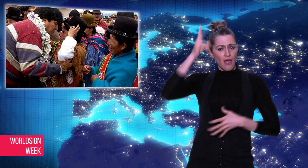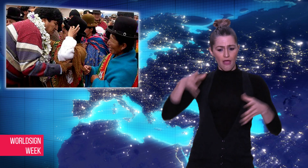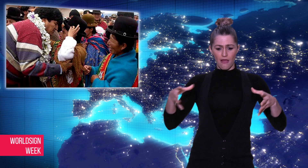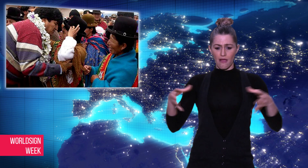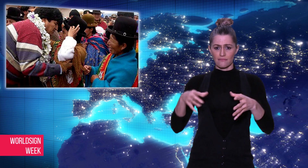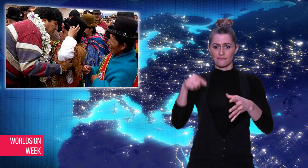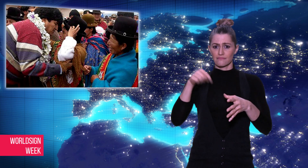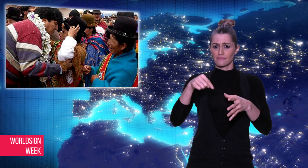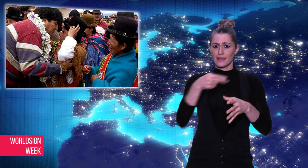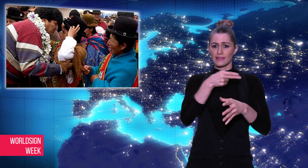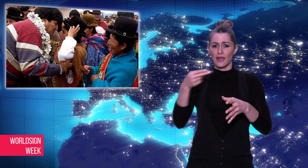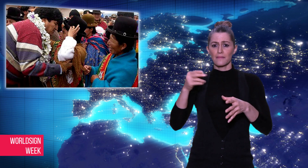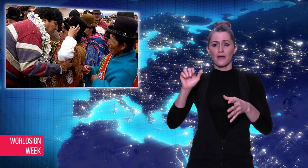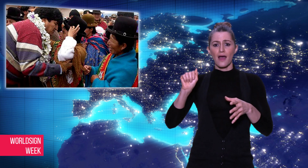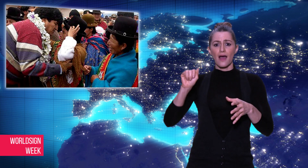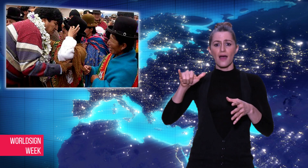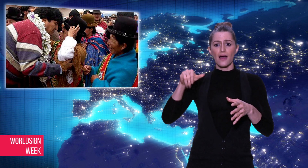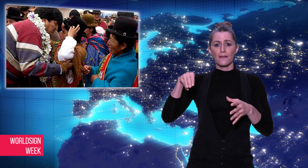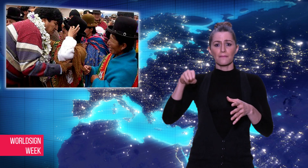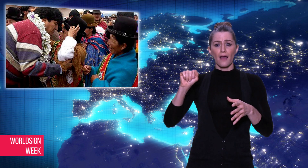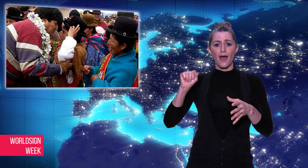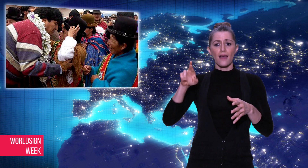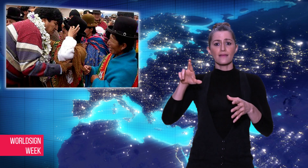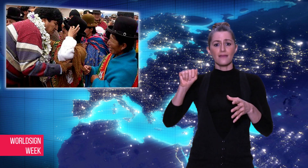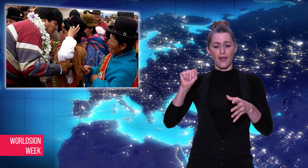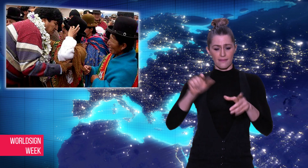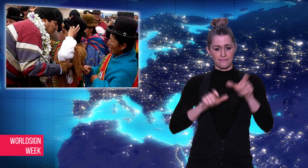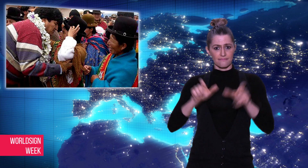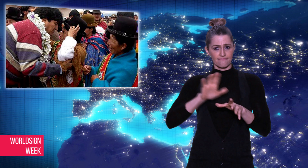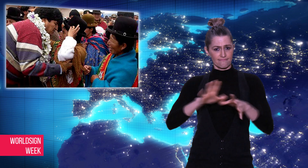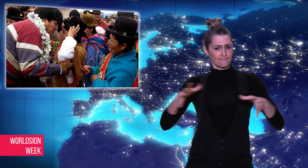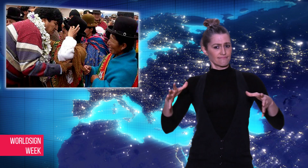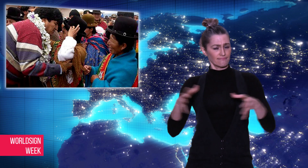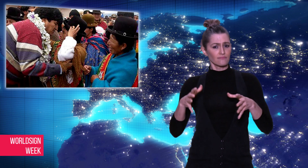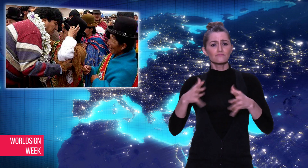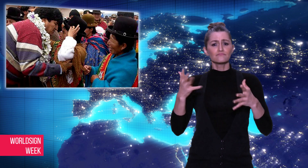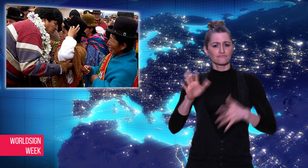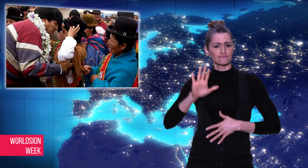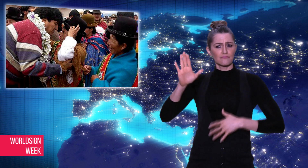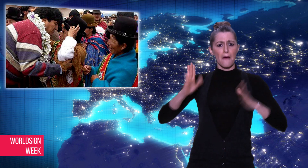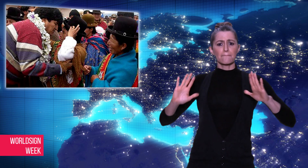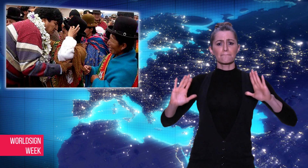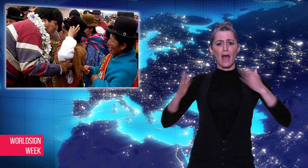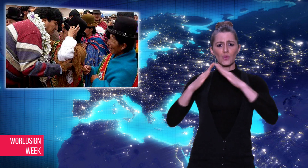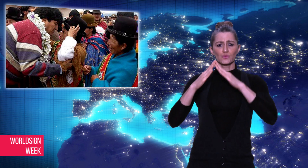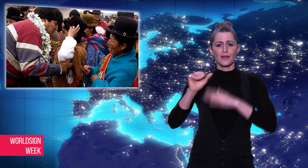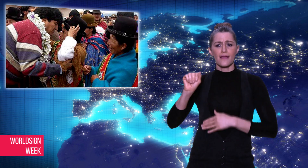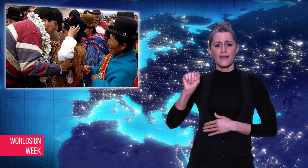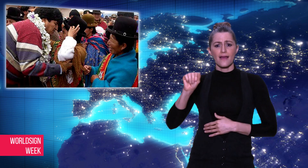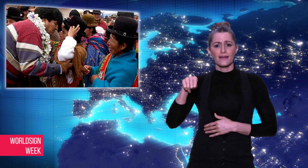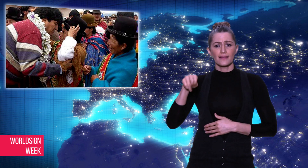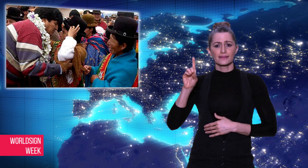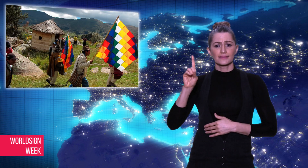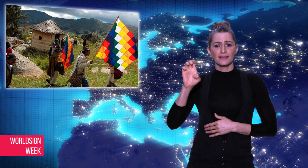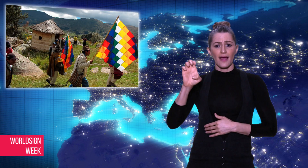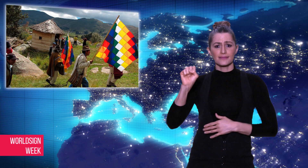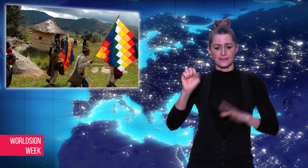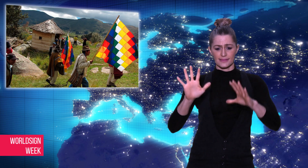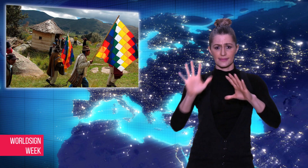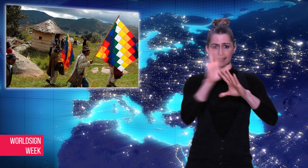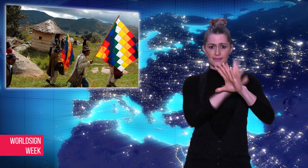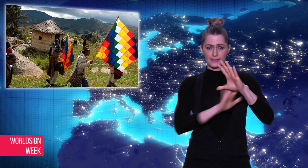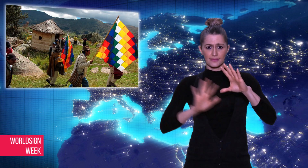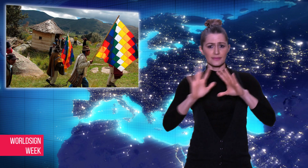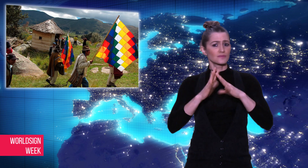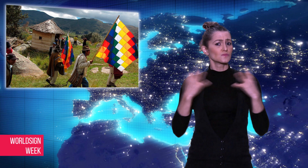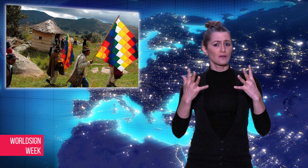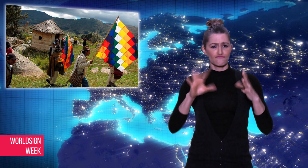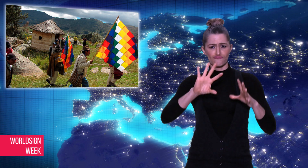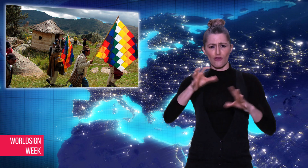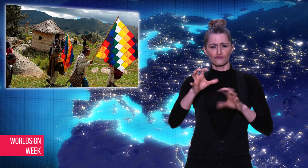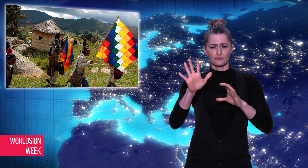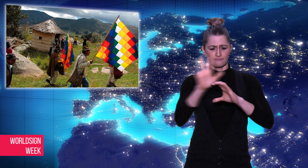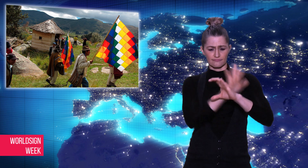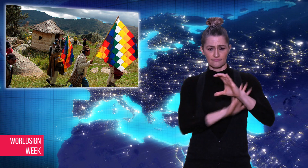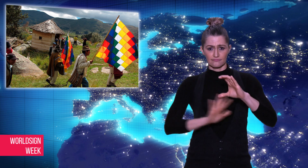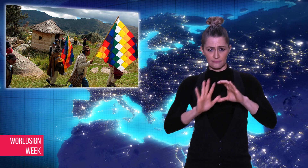Morales is from an indigenous Aymara people in